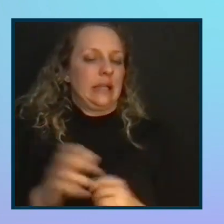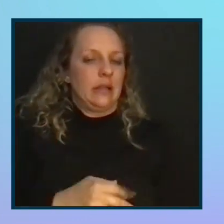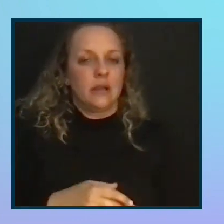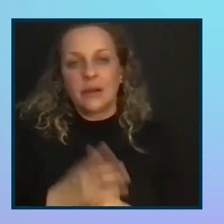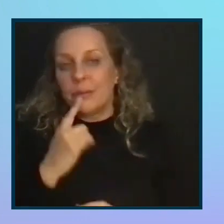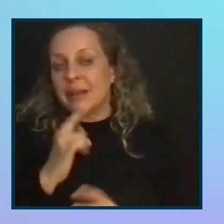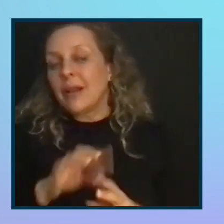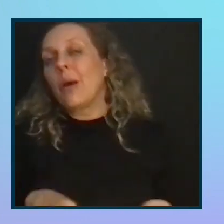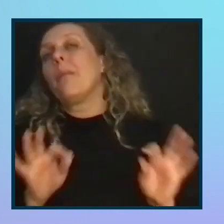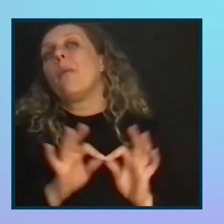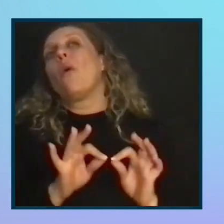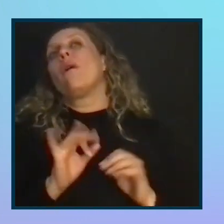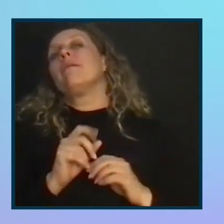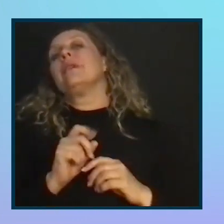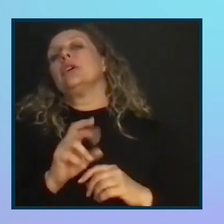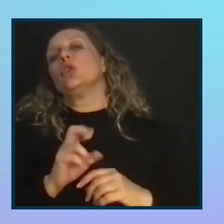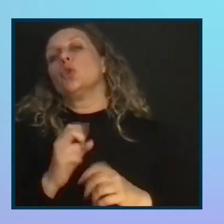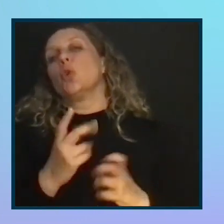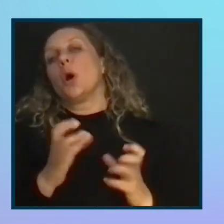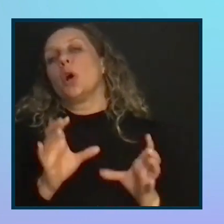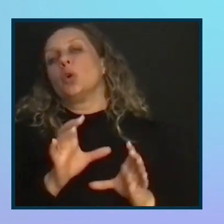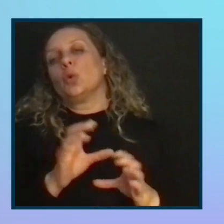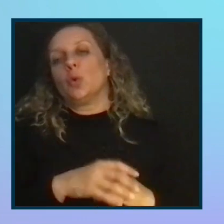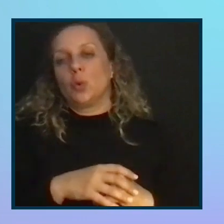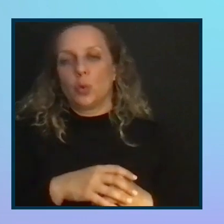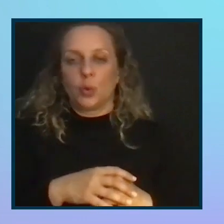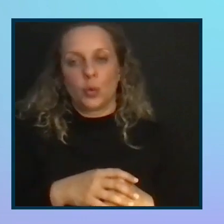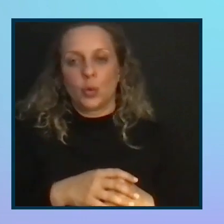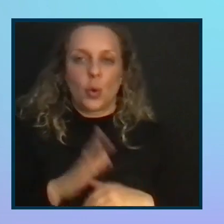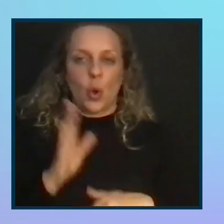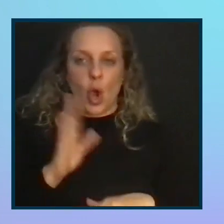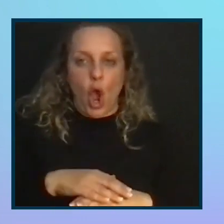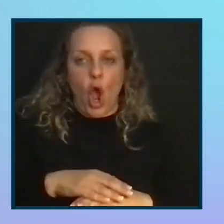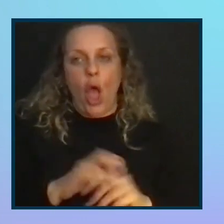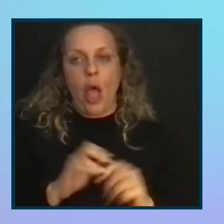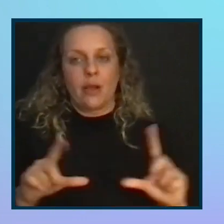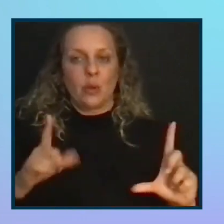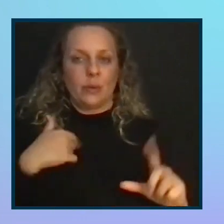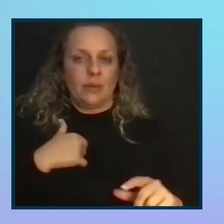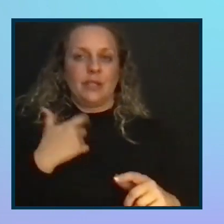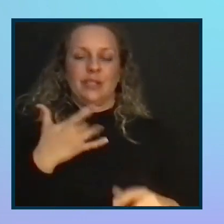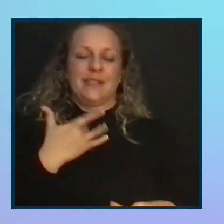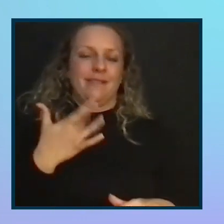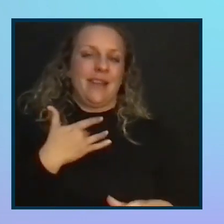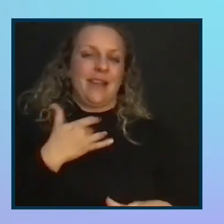sort of feature that you might want to do on the screen, we just felt that not having it sticky